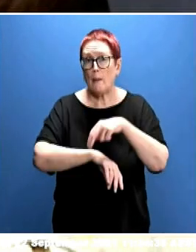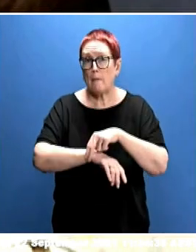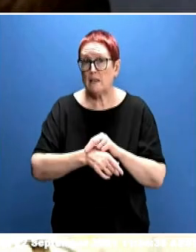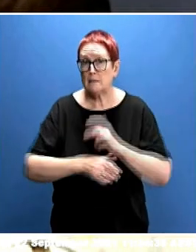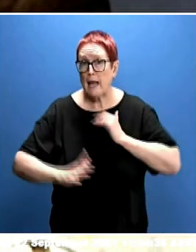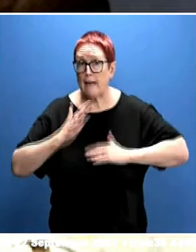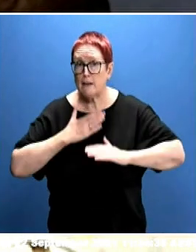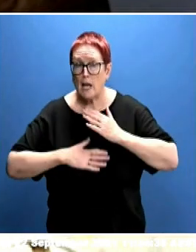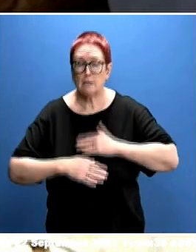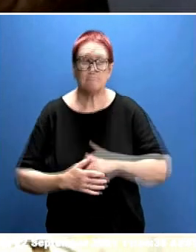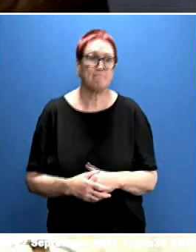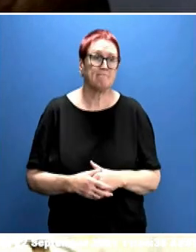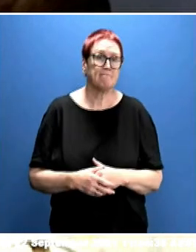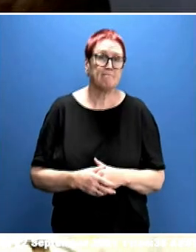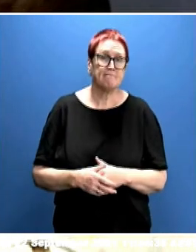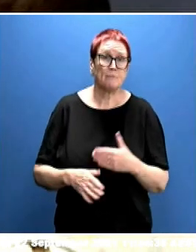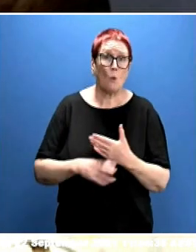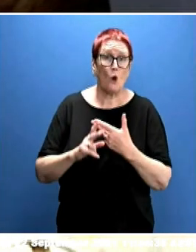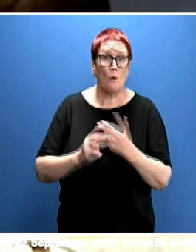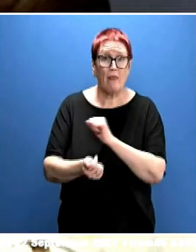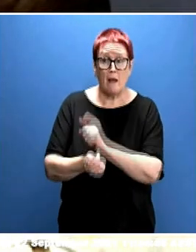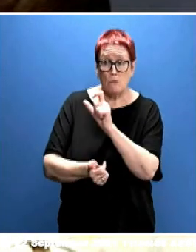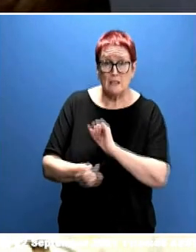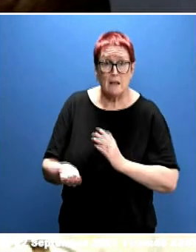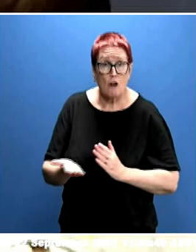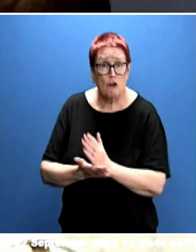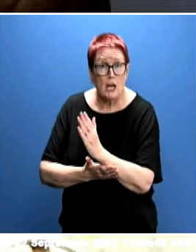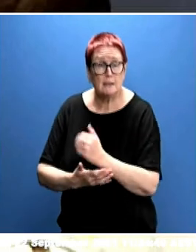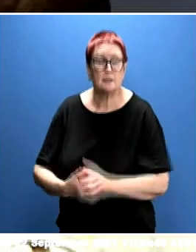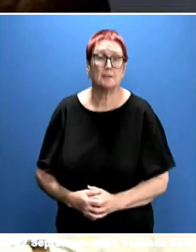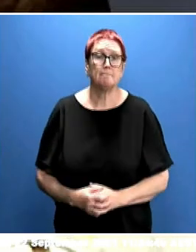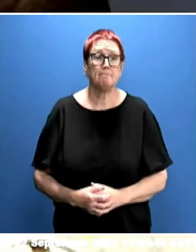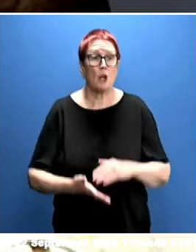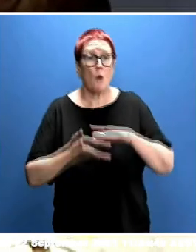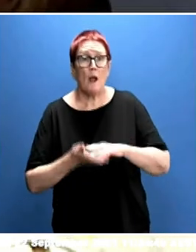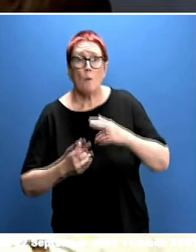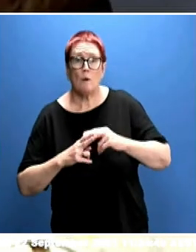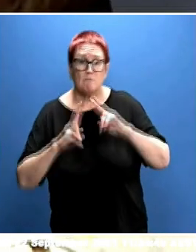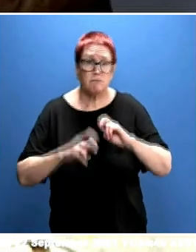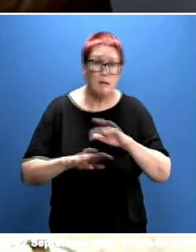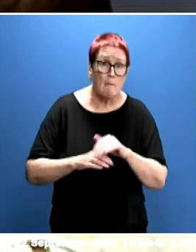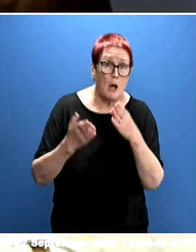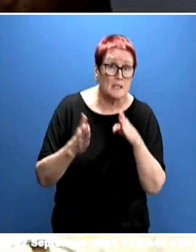We do a lot of working around prisoner rights. We assist clients with coronial investigations and inquests